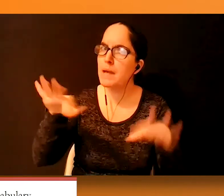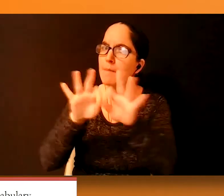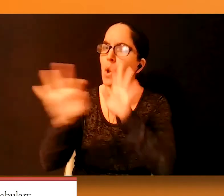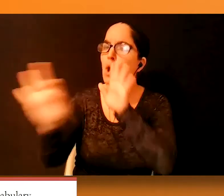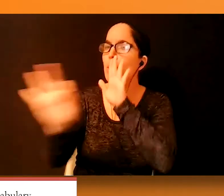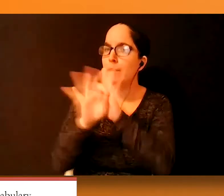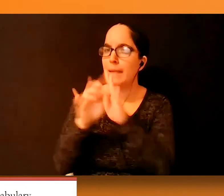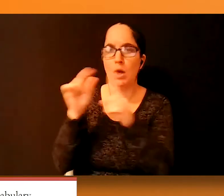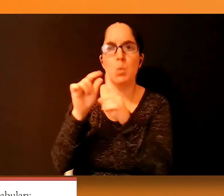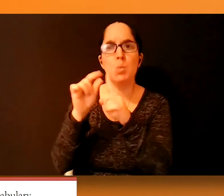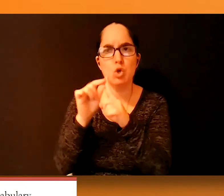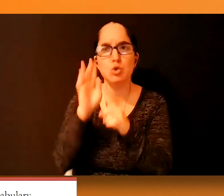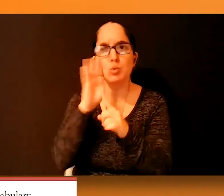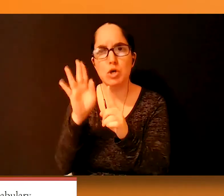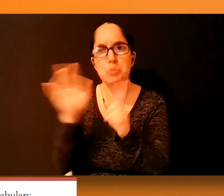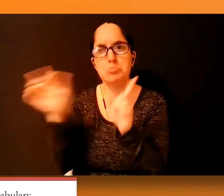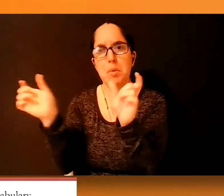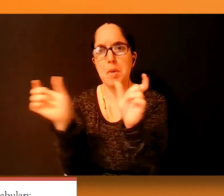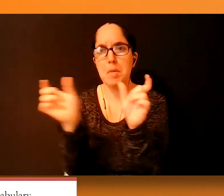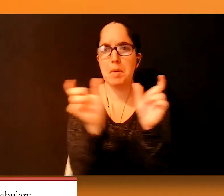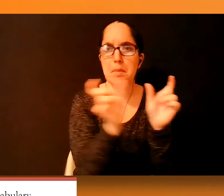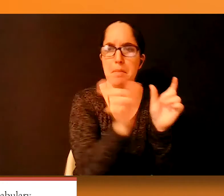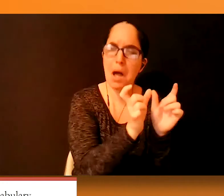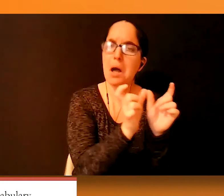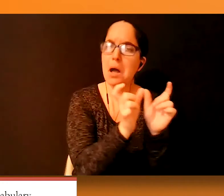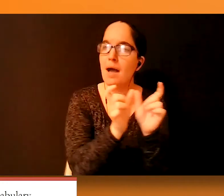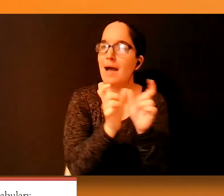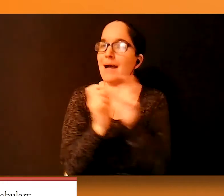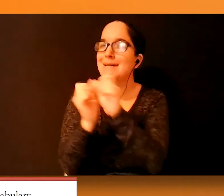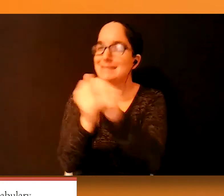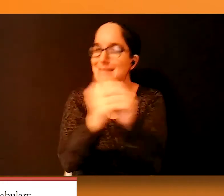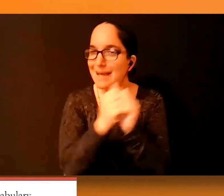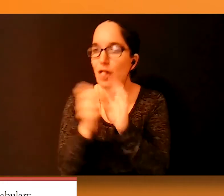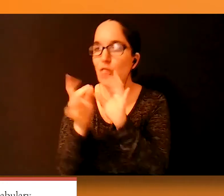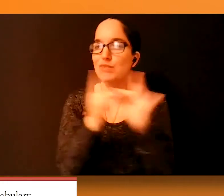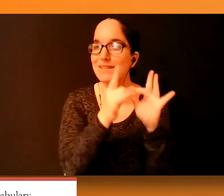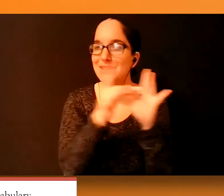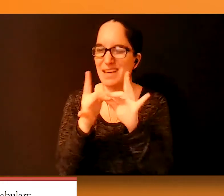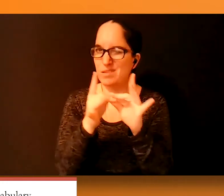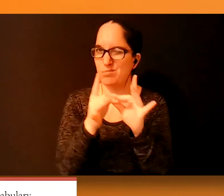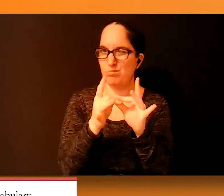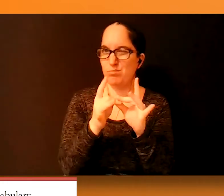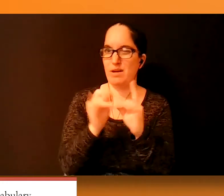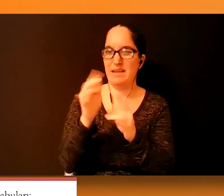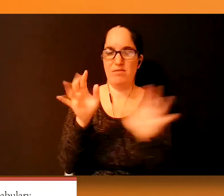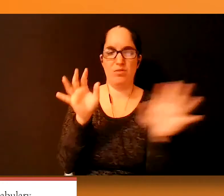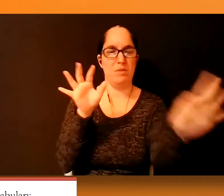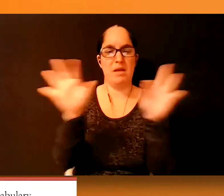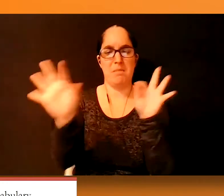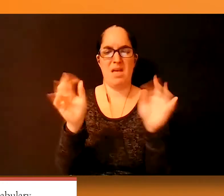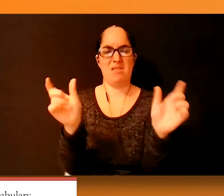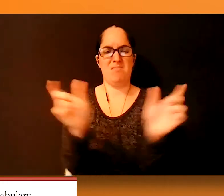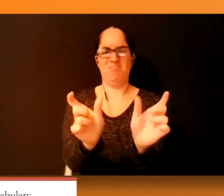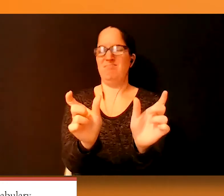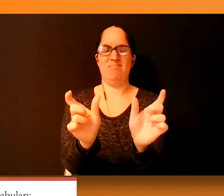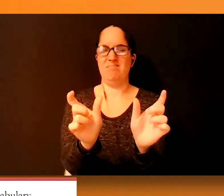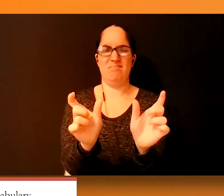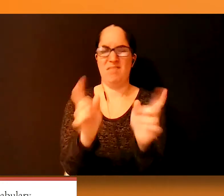we want to pick words that, you know, do go together but also, you know, there might be a word or two that mean completely opposite.